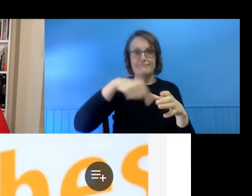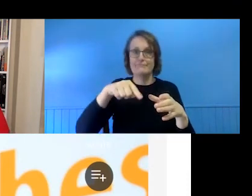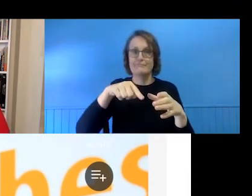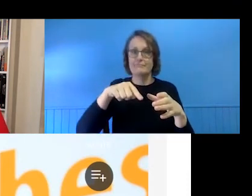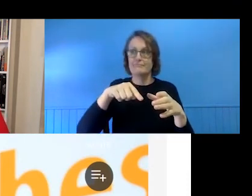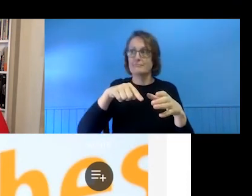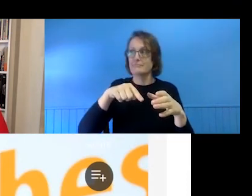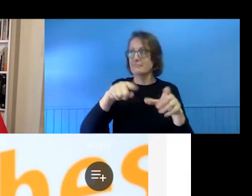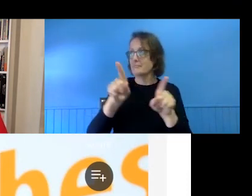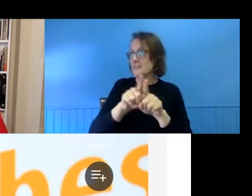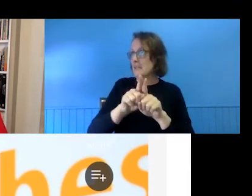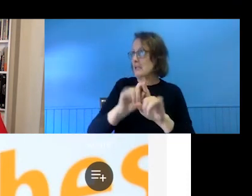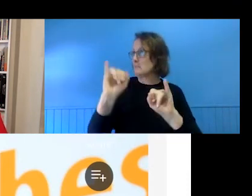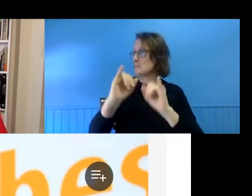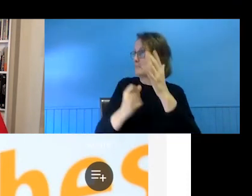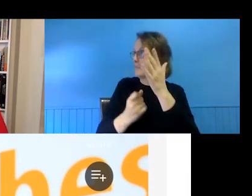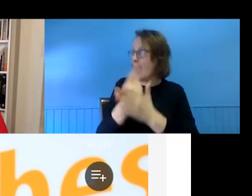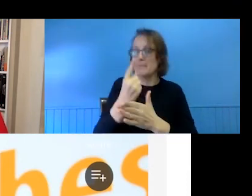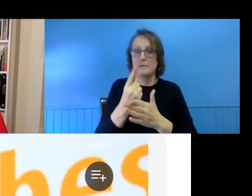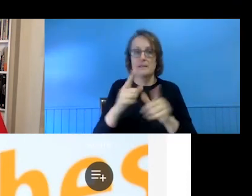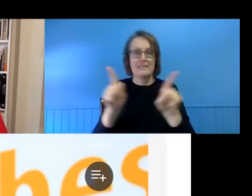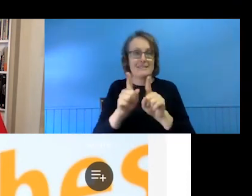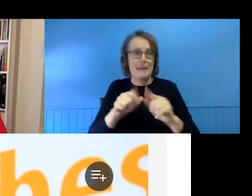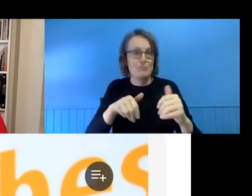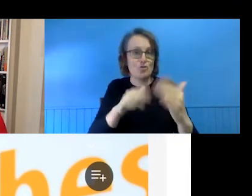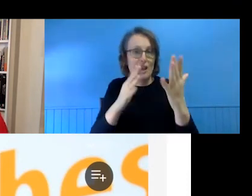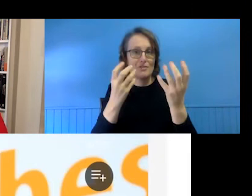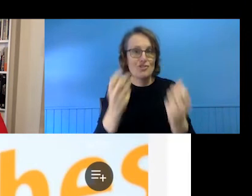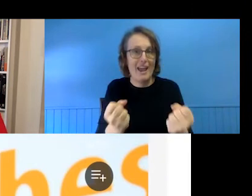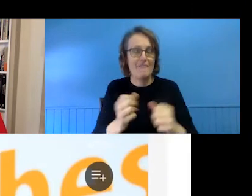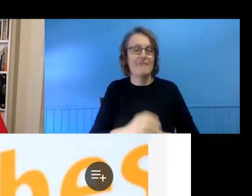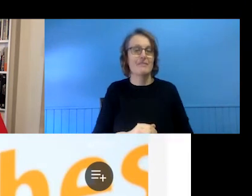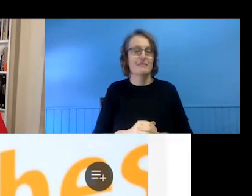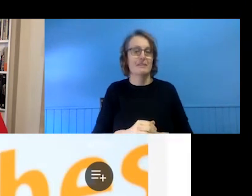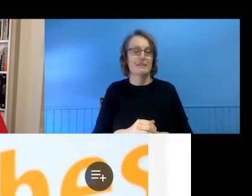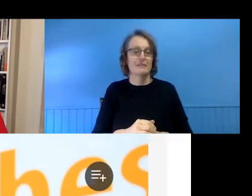crisis, or the schallenges. And using the power of the tribe to